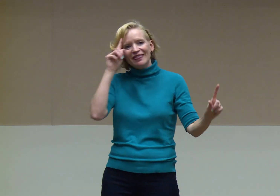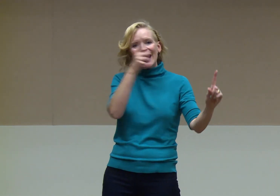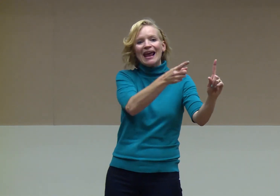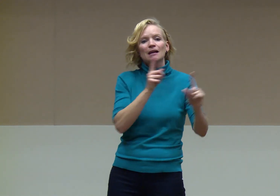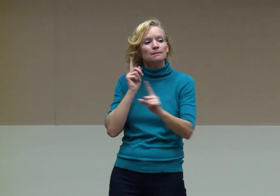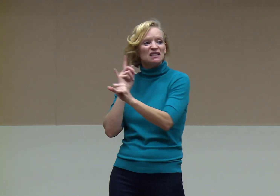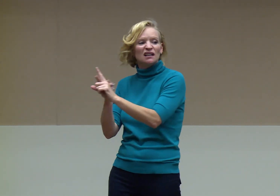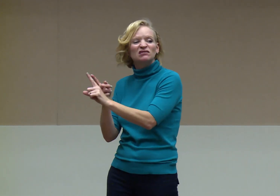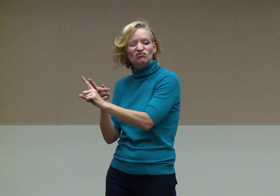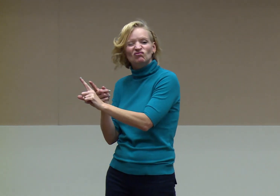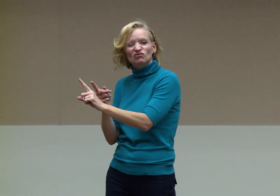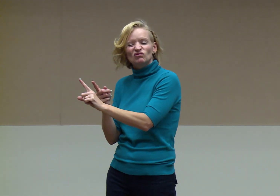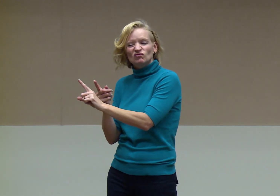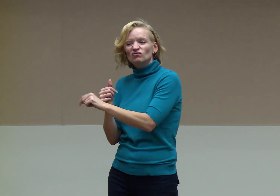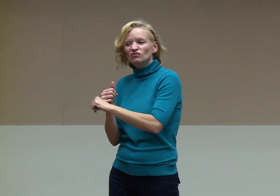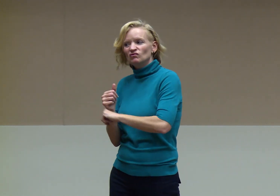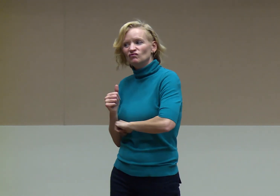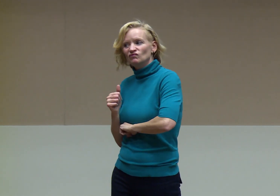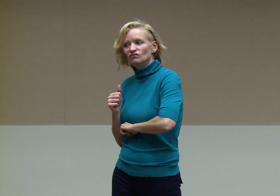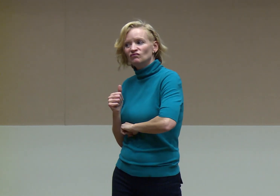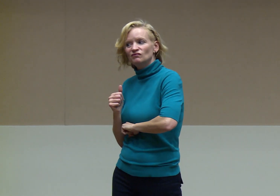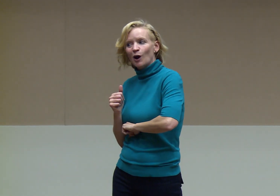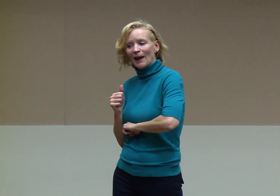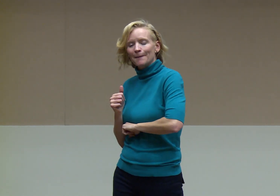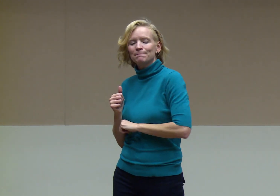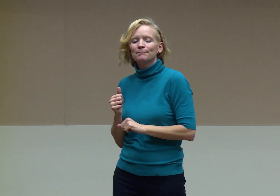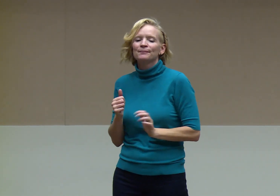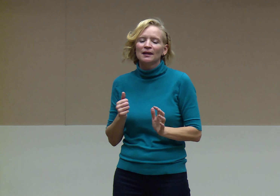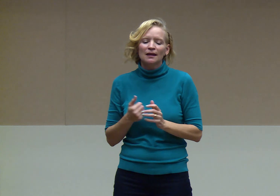as far as our aims were concerned.